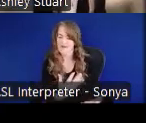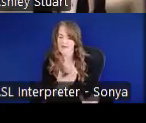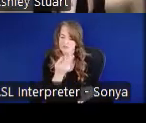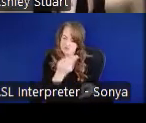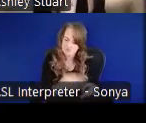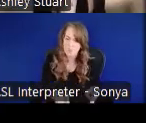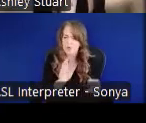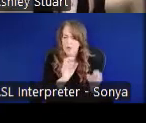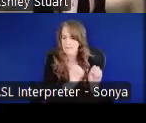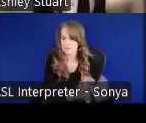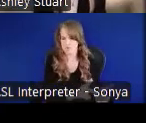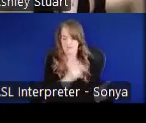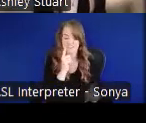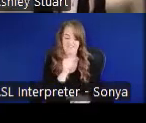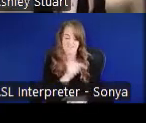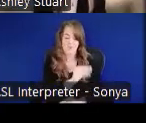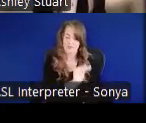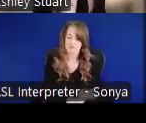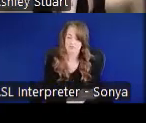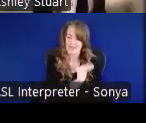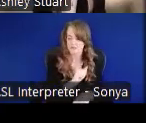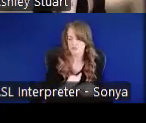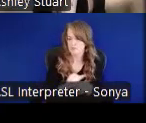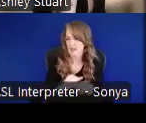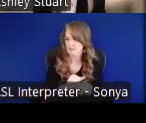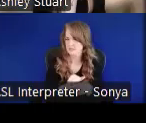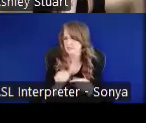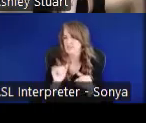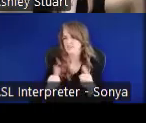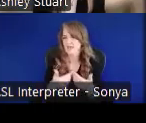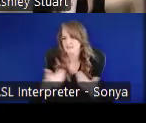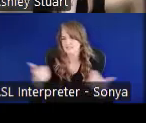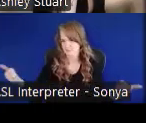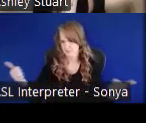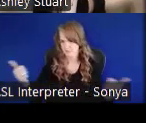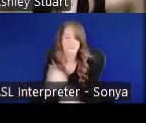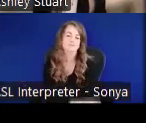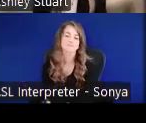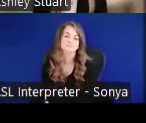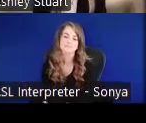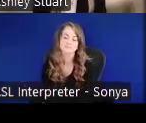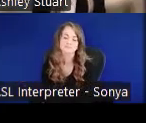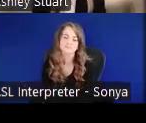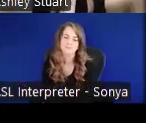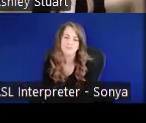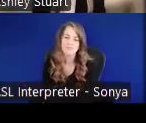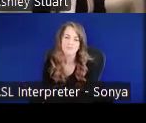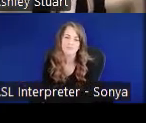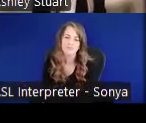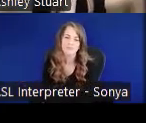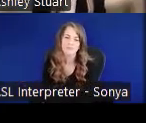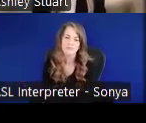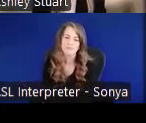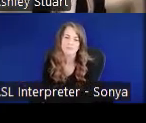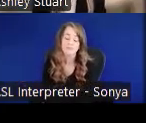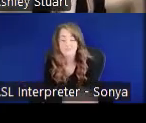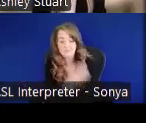child to practice being away from their caregiver, and then letting the child know that this feeling that they're